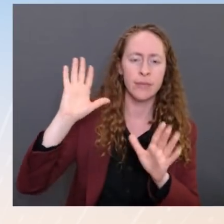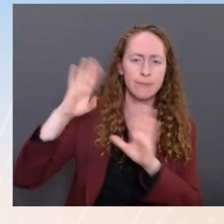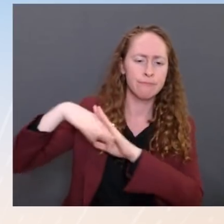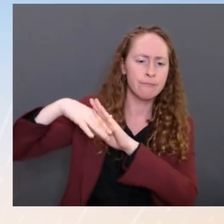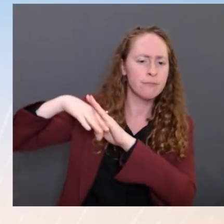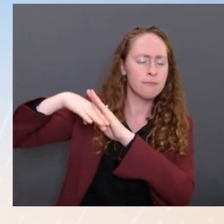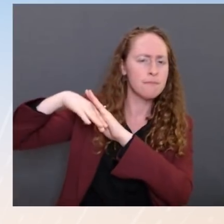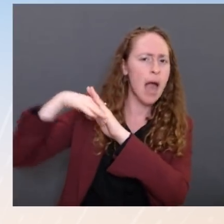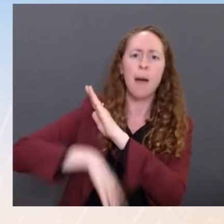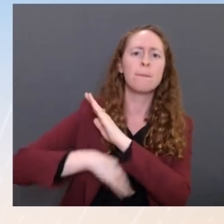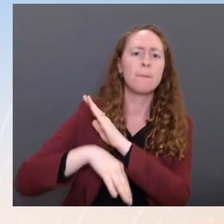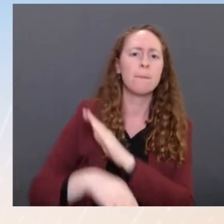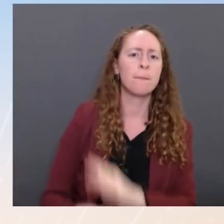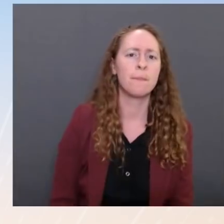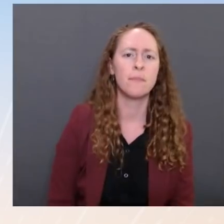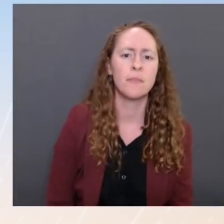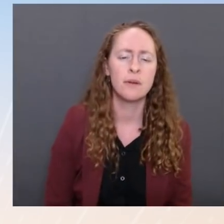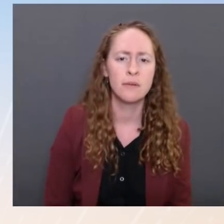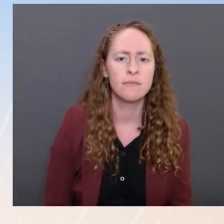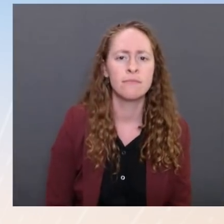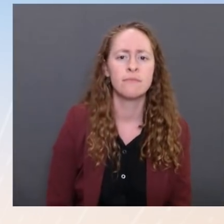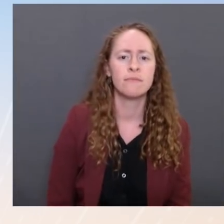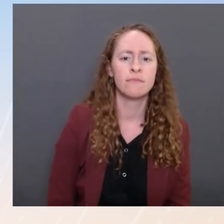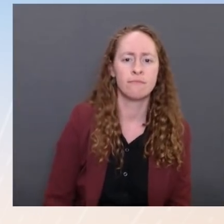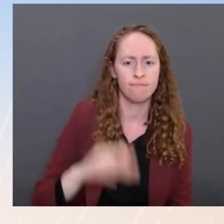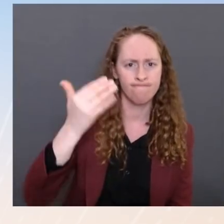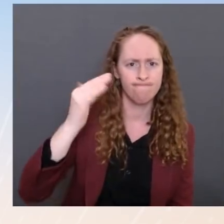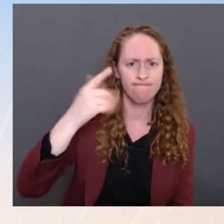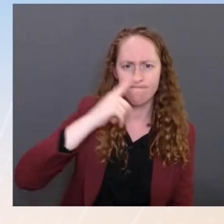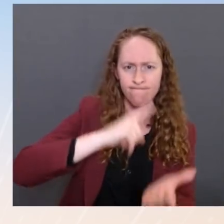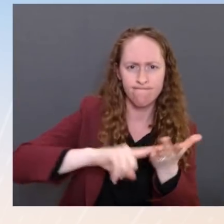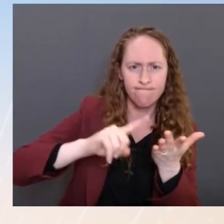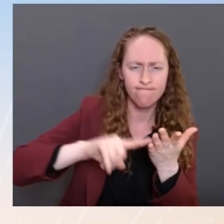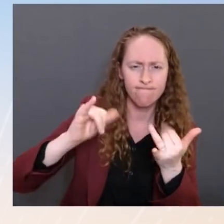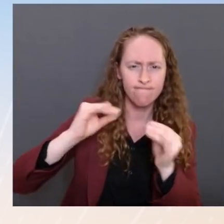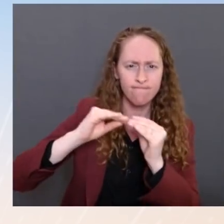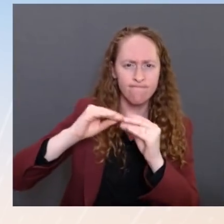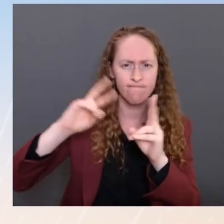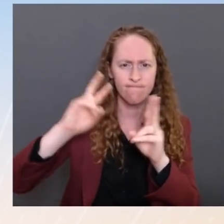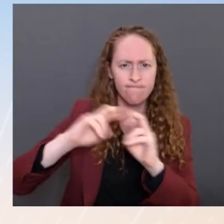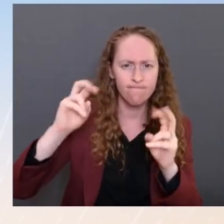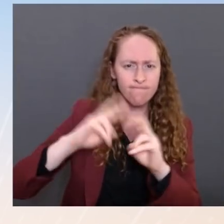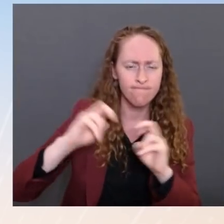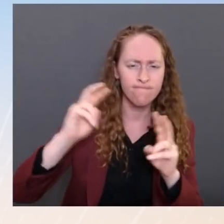given what we're seeing? Ms. Psaki: Well, that was significant at the time -- I know, it was, you know, only about two months ago --